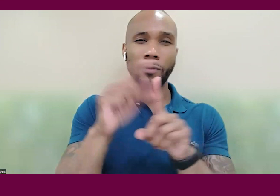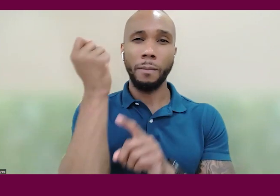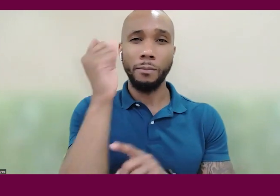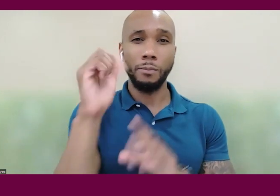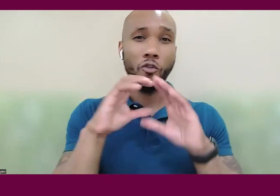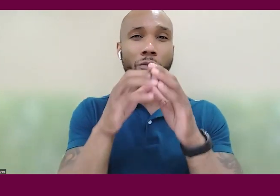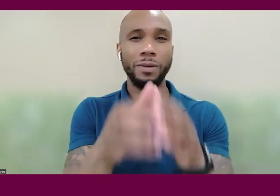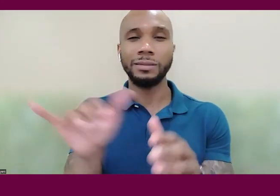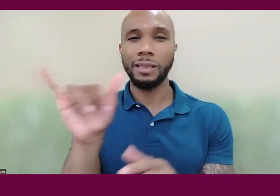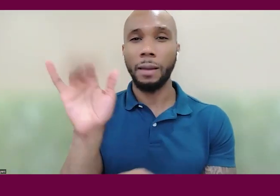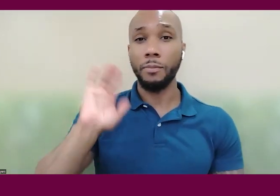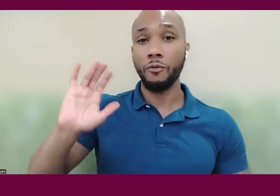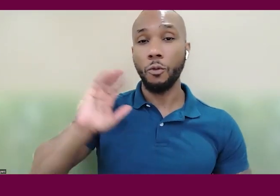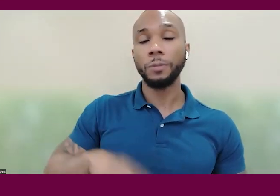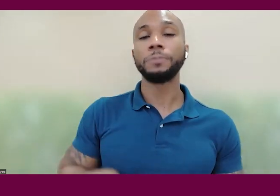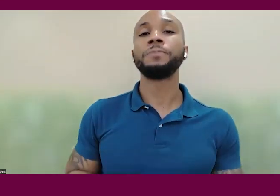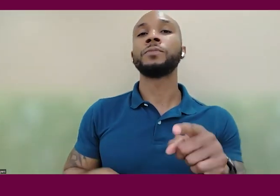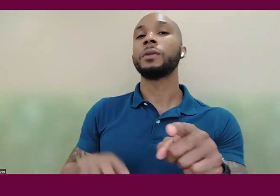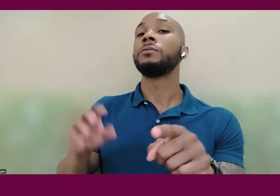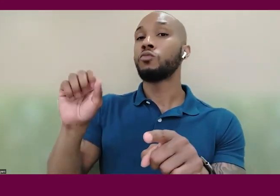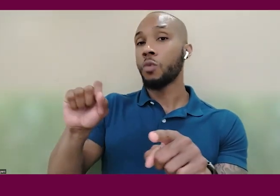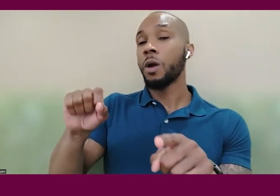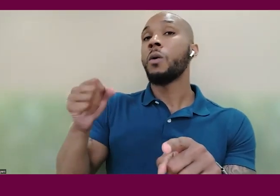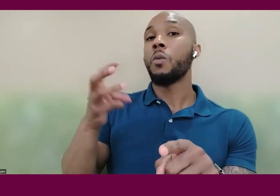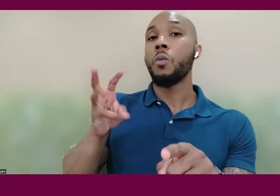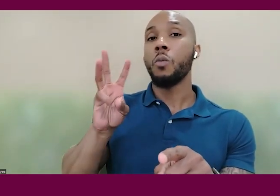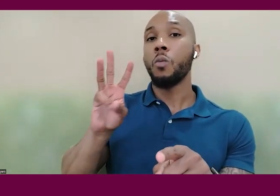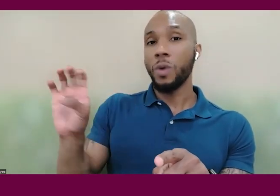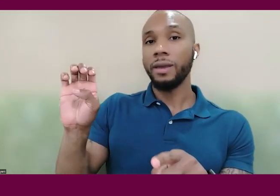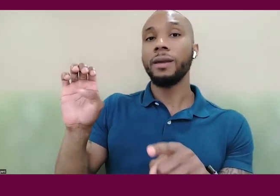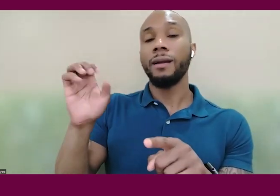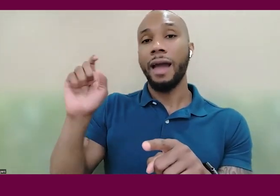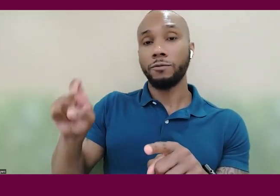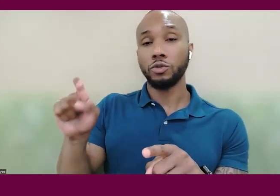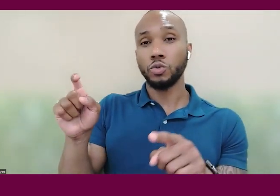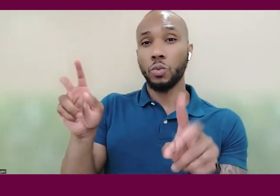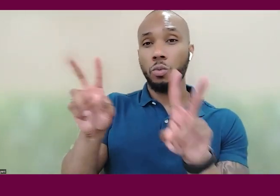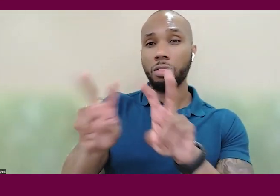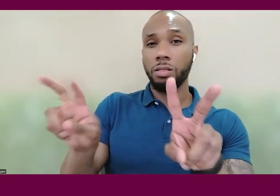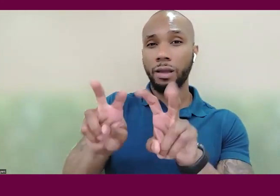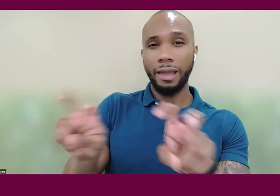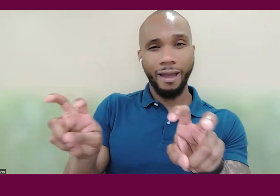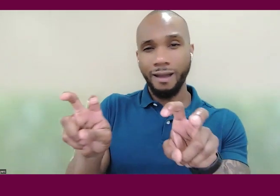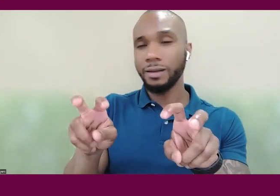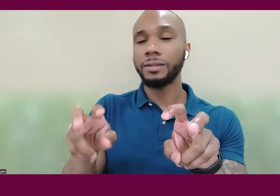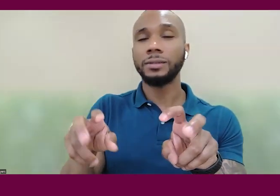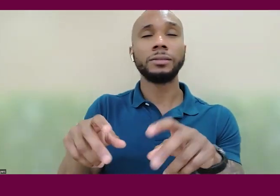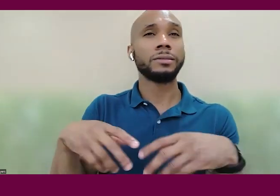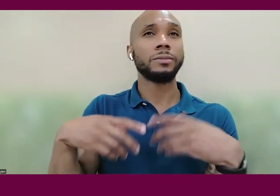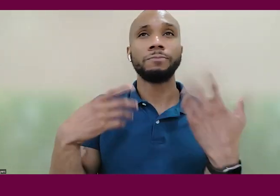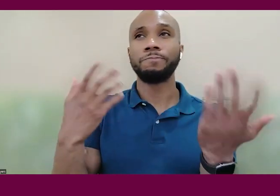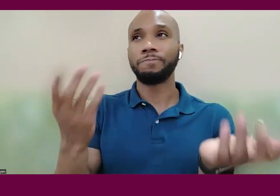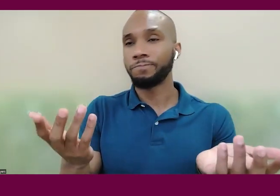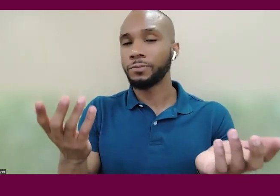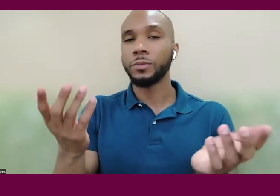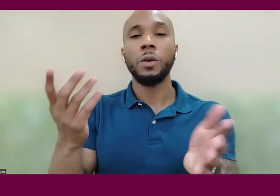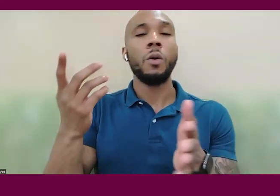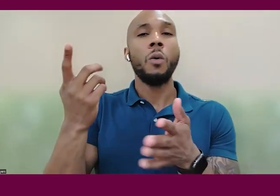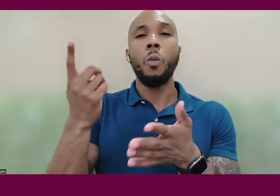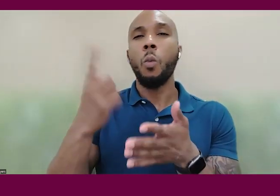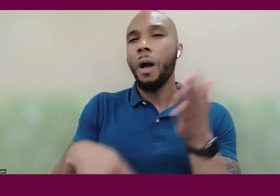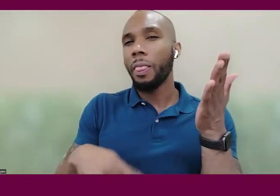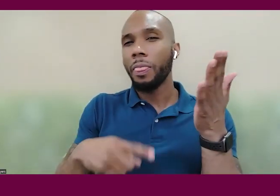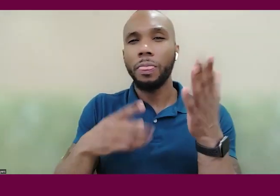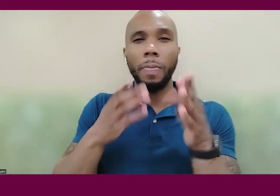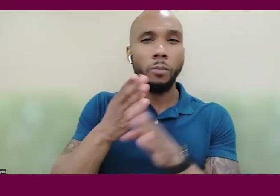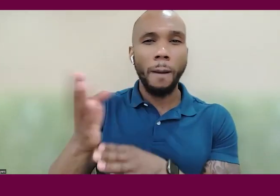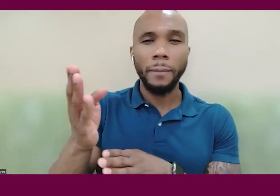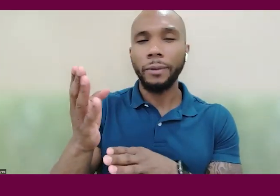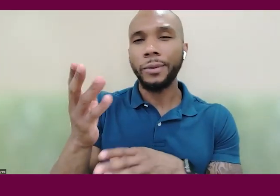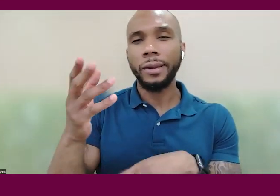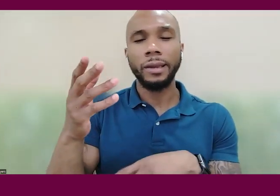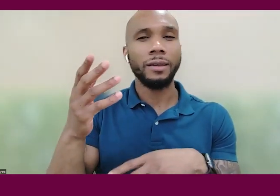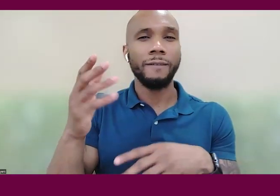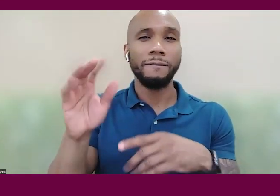Lorrell Kilpatrick: We have to look at what the primary function